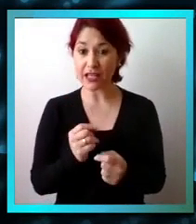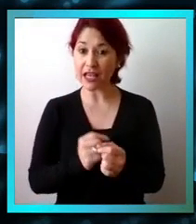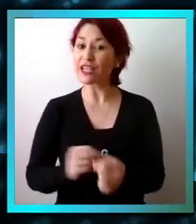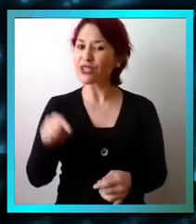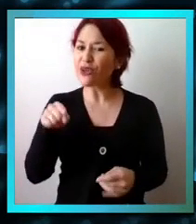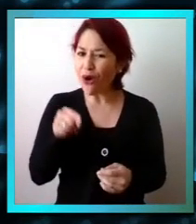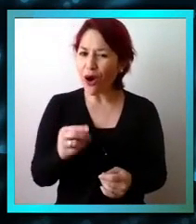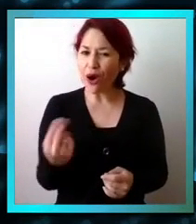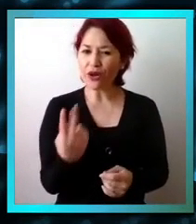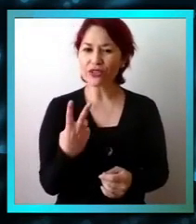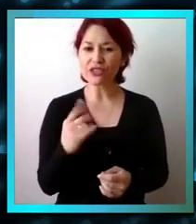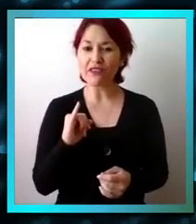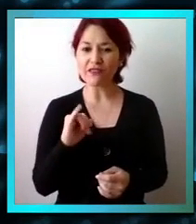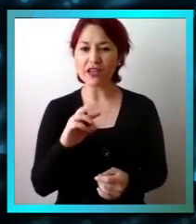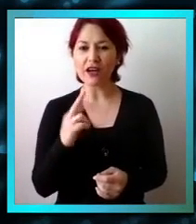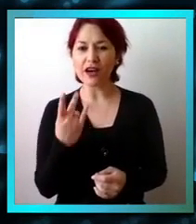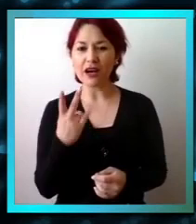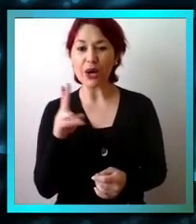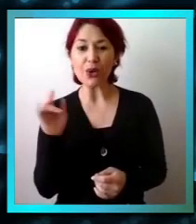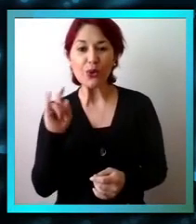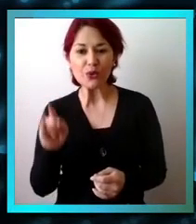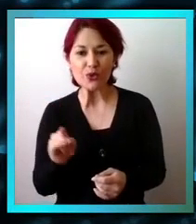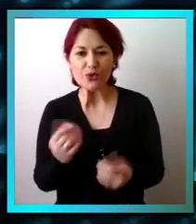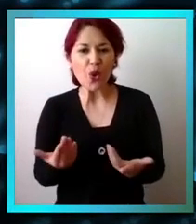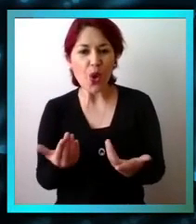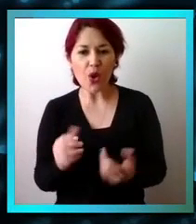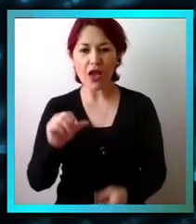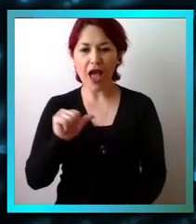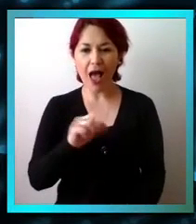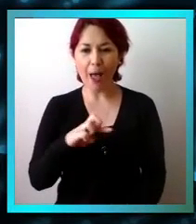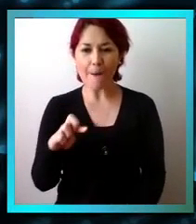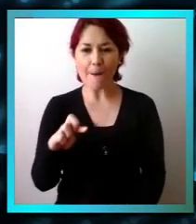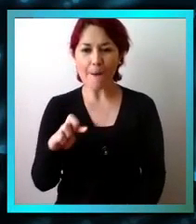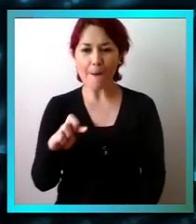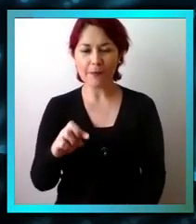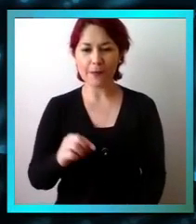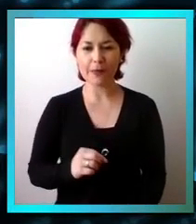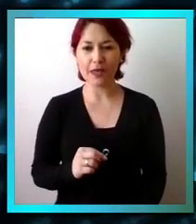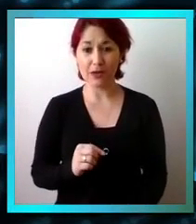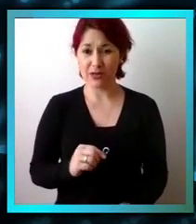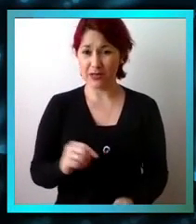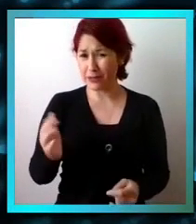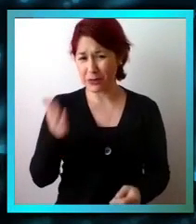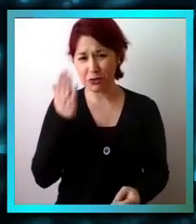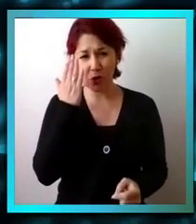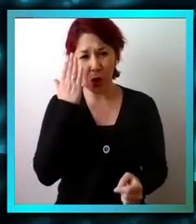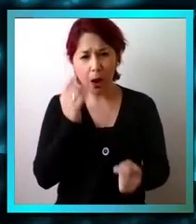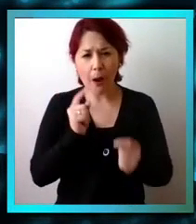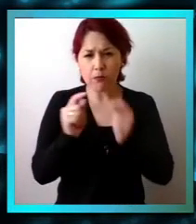we collect every day 99.9 percent it's processed automatically so actually technically speaking